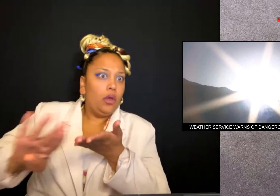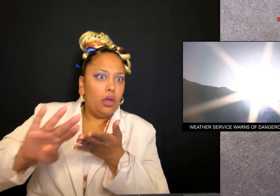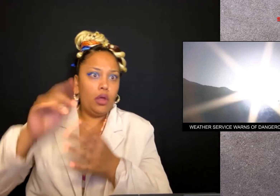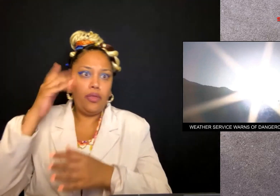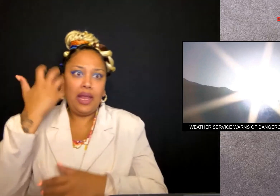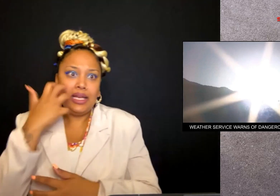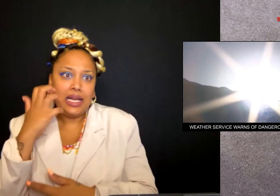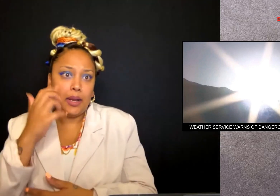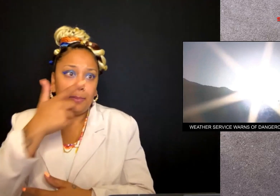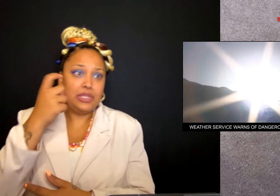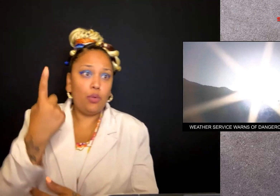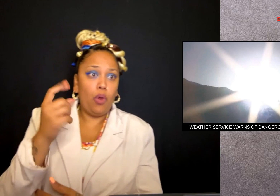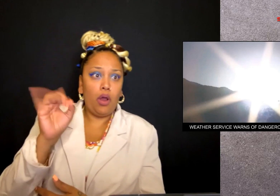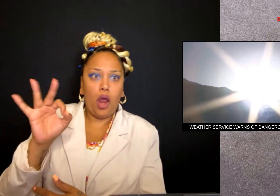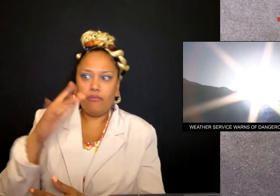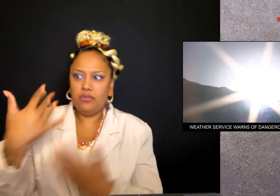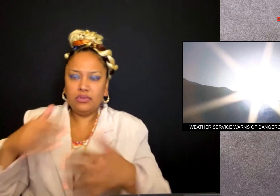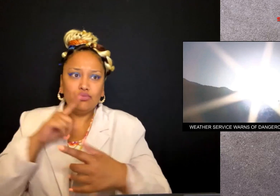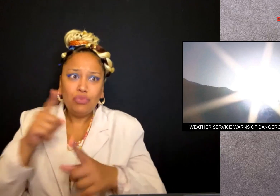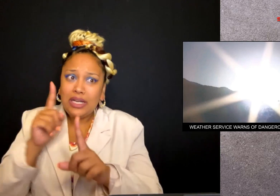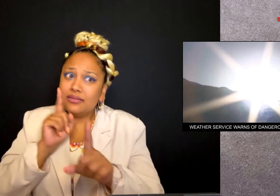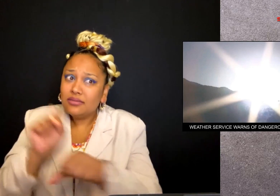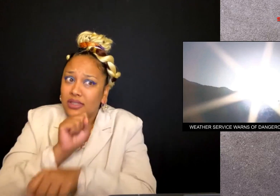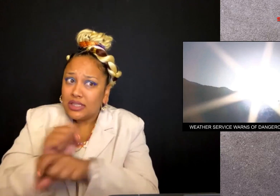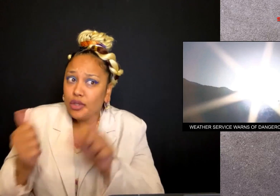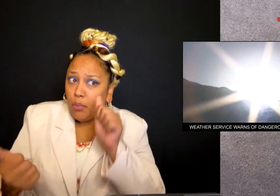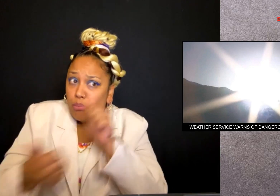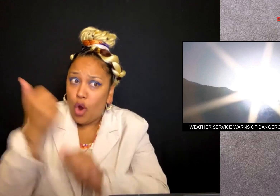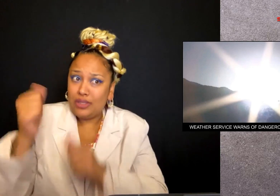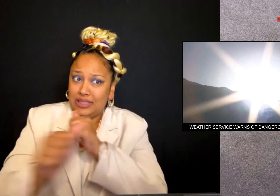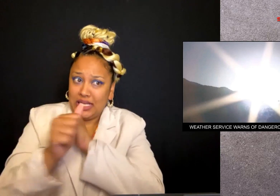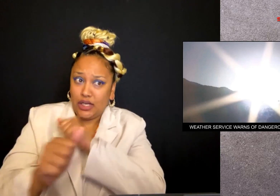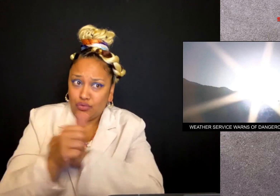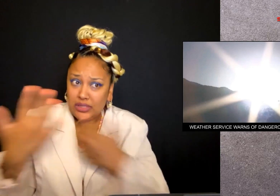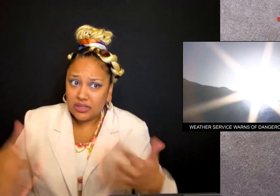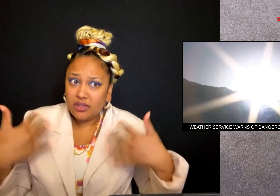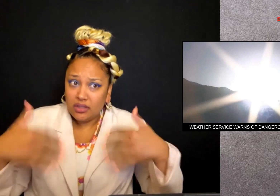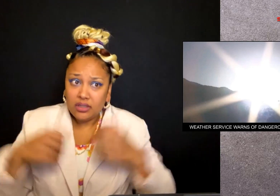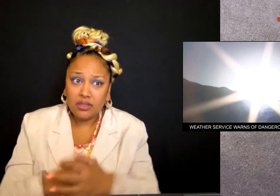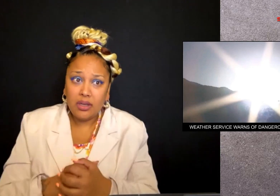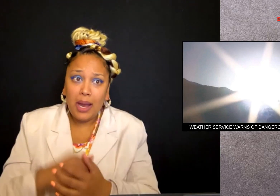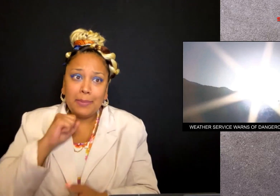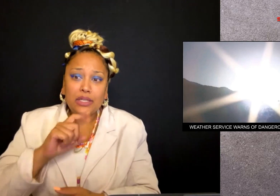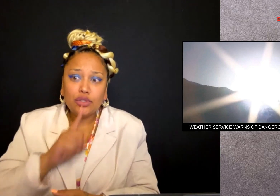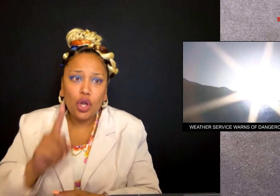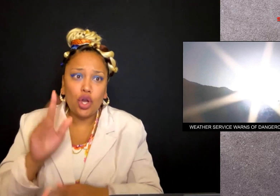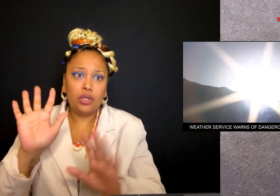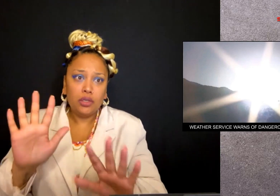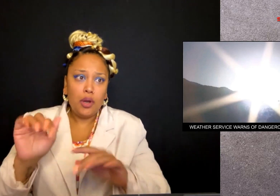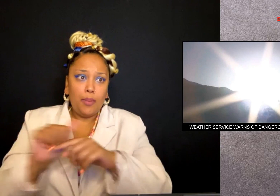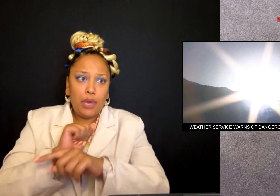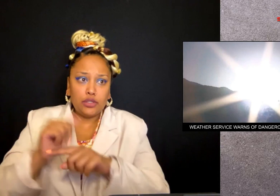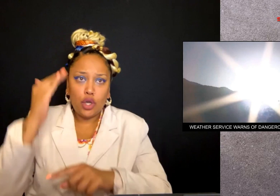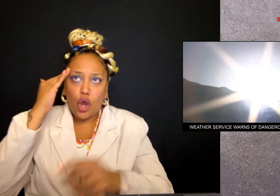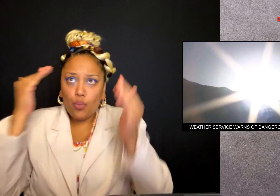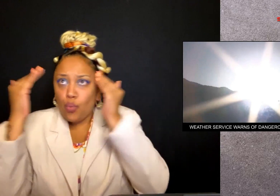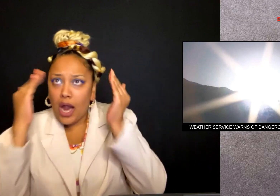and experts say don't just dismiss the heat because it is one of the most deadly weather